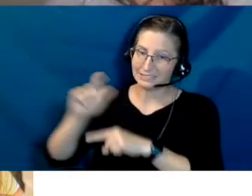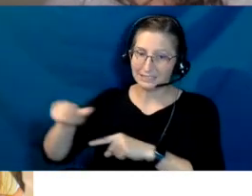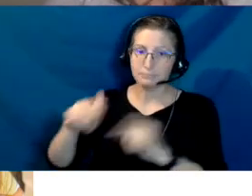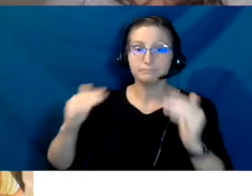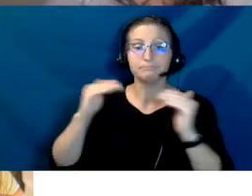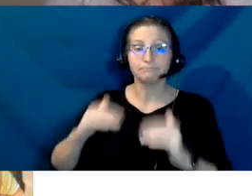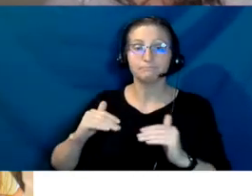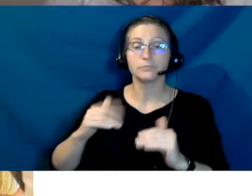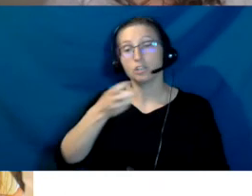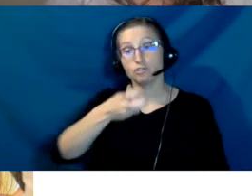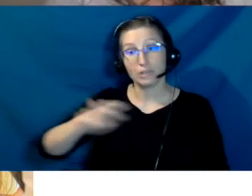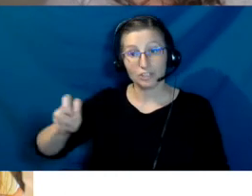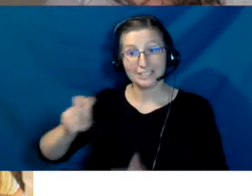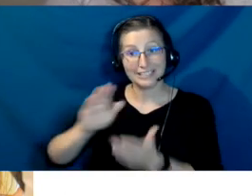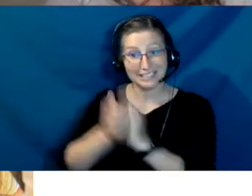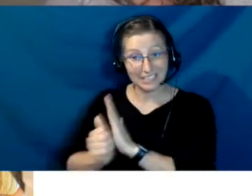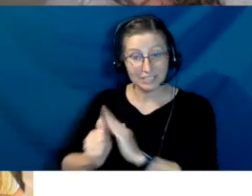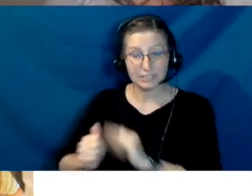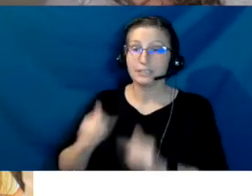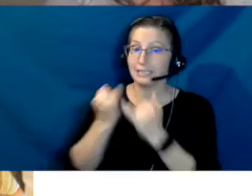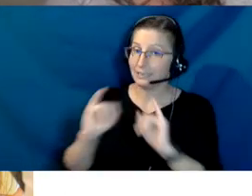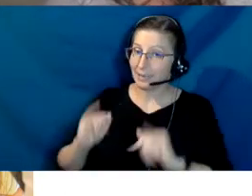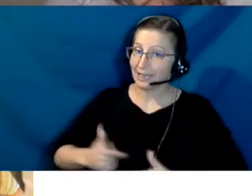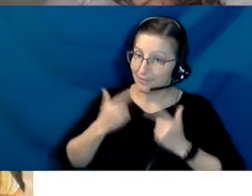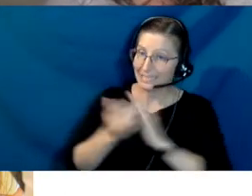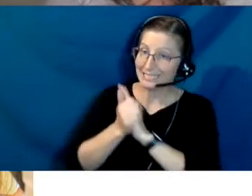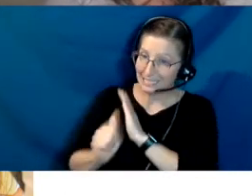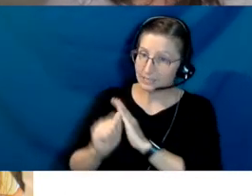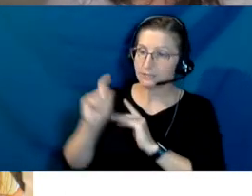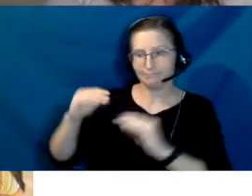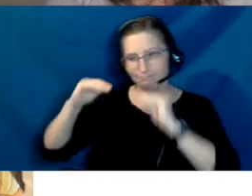and independent living skills also should be taught. And those should be taught starting